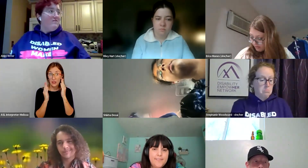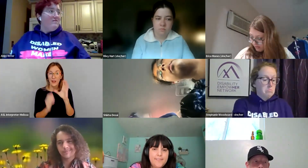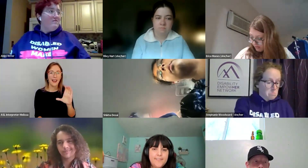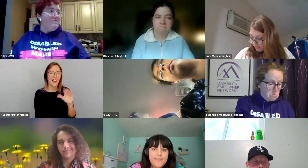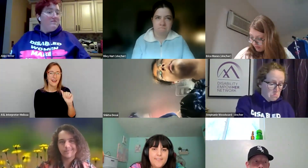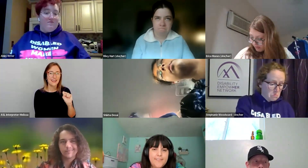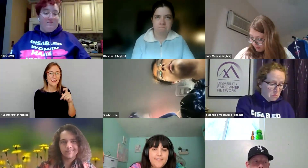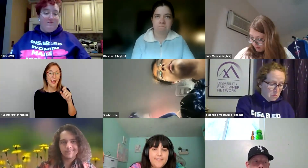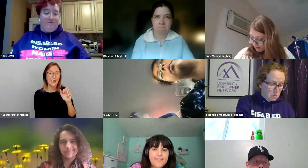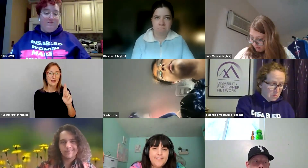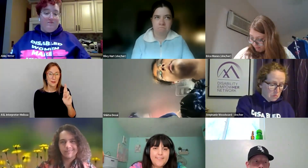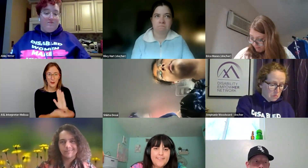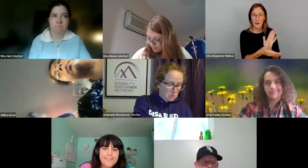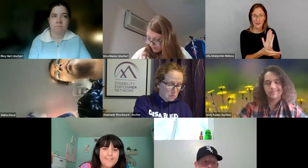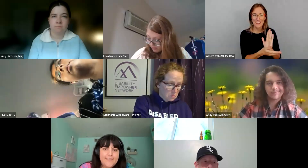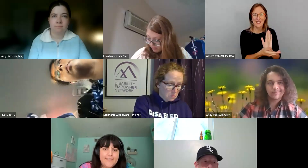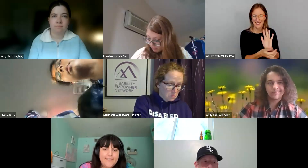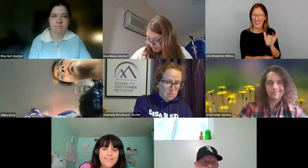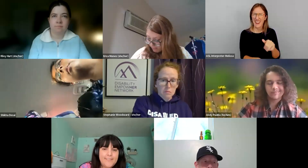: Hi, everyone. My name is Ash. My pronouns are -- I am located in